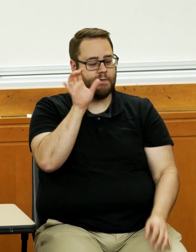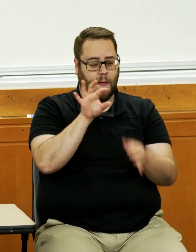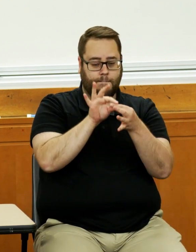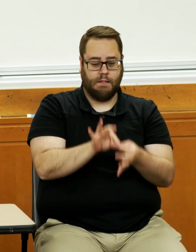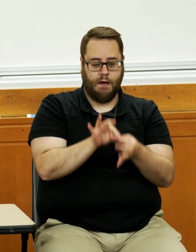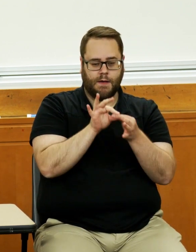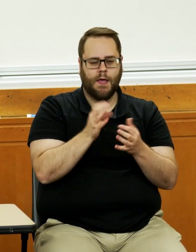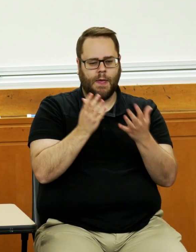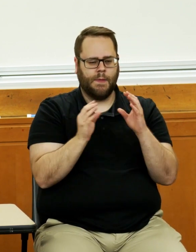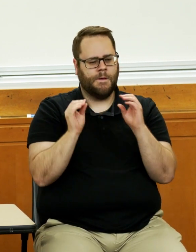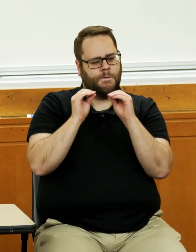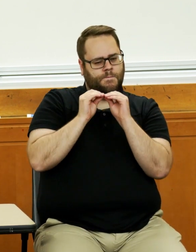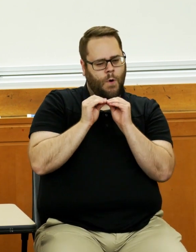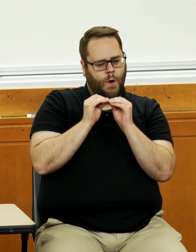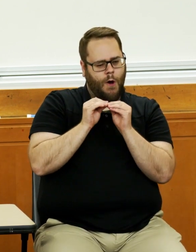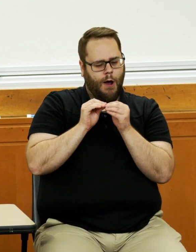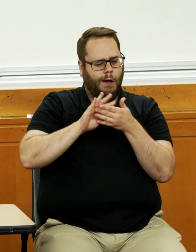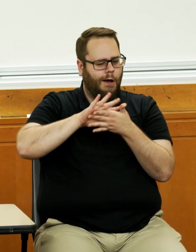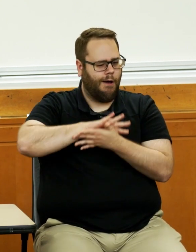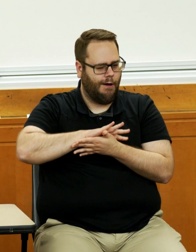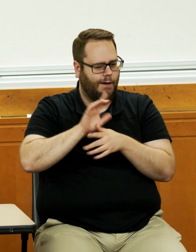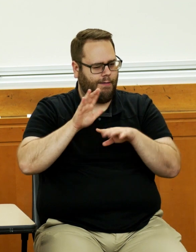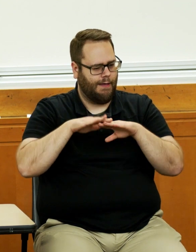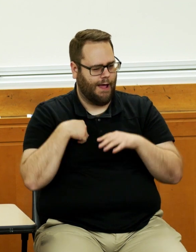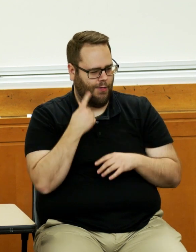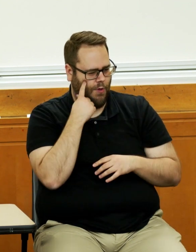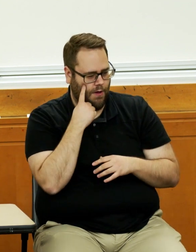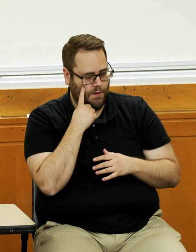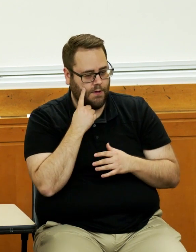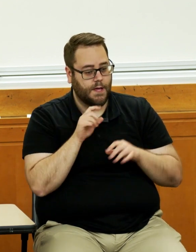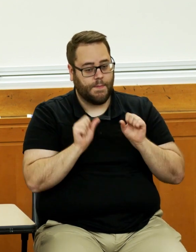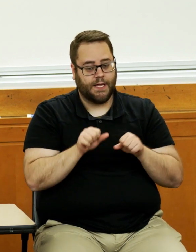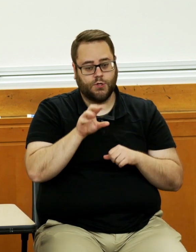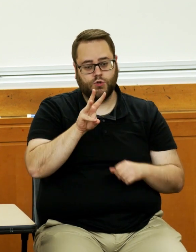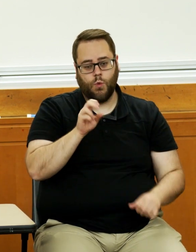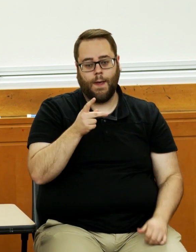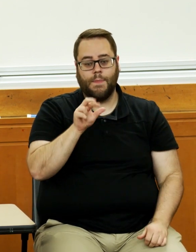be more nuanced than I initially thought it was and that its potential weaponry may not always be